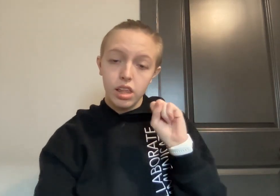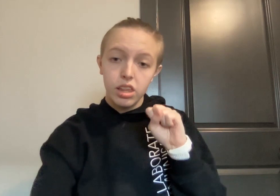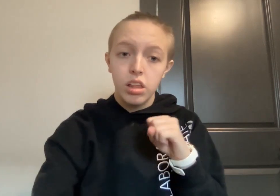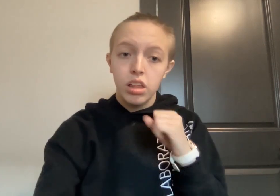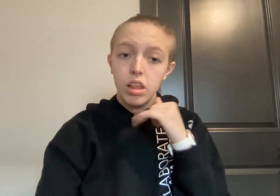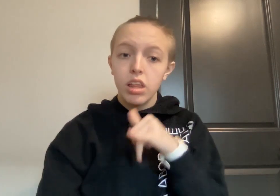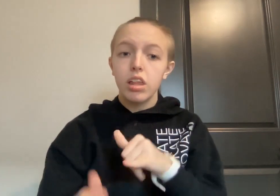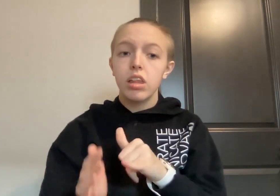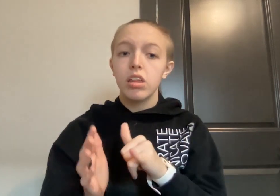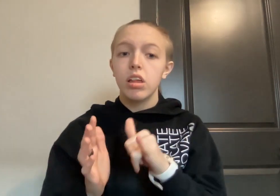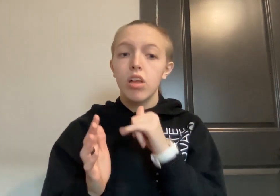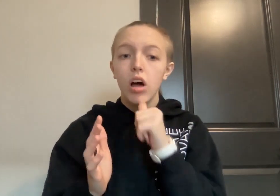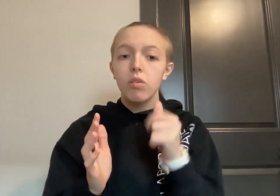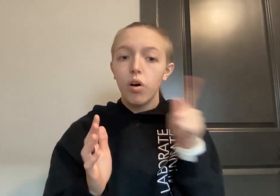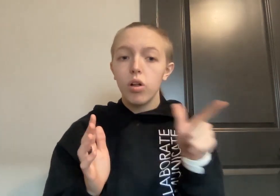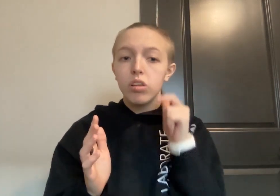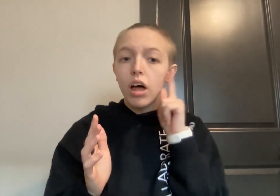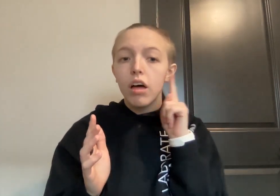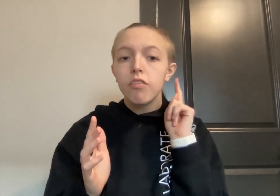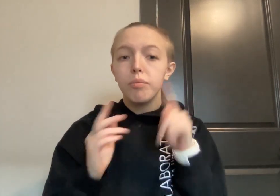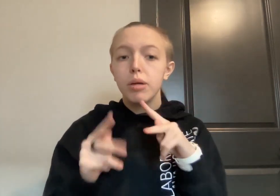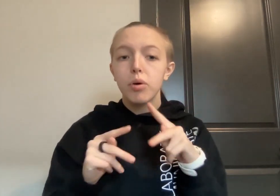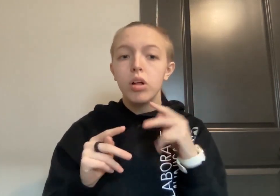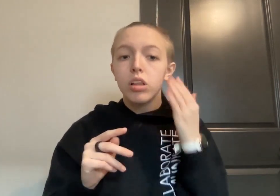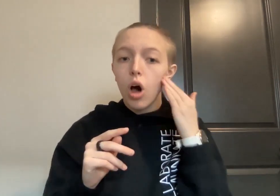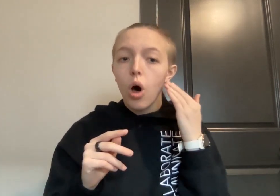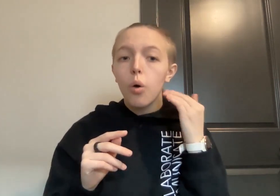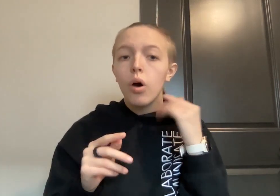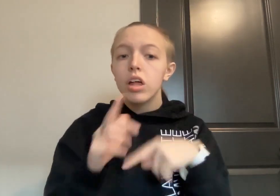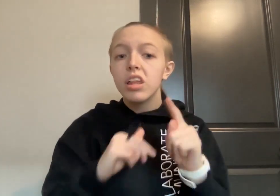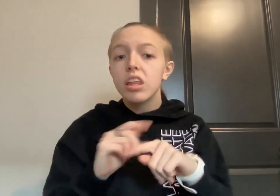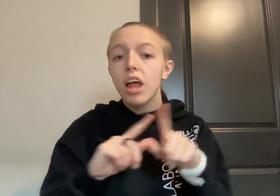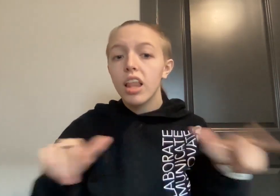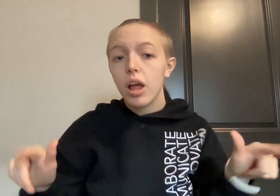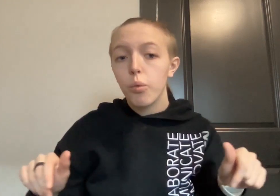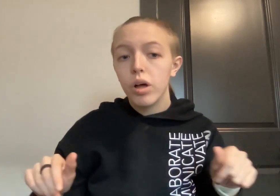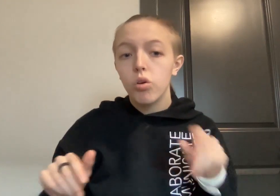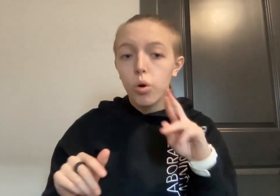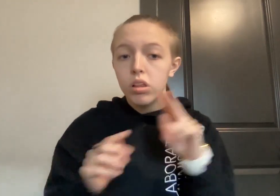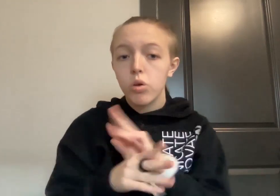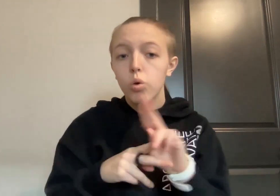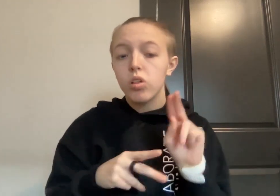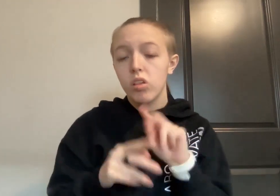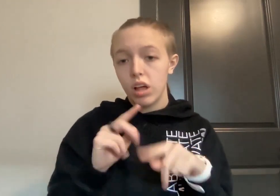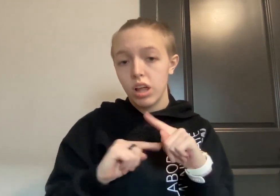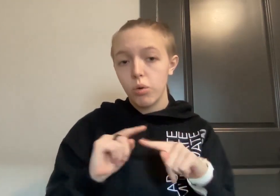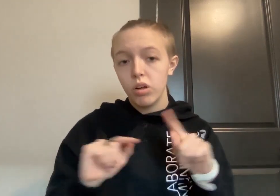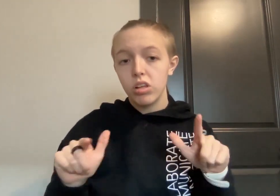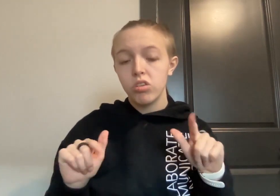is not all deaf people know sign language or use sign language.